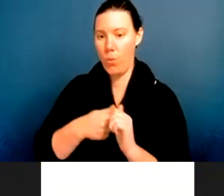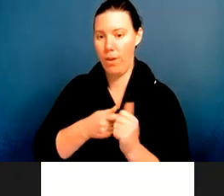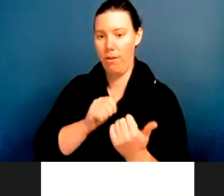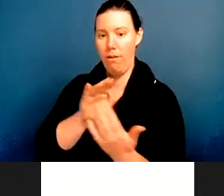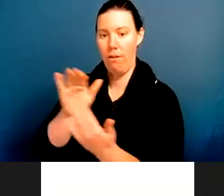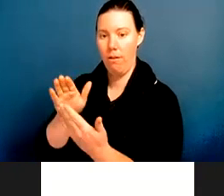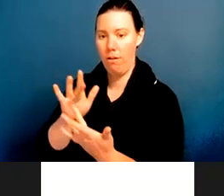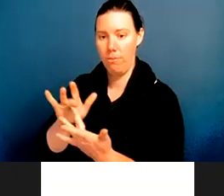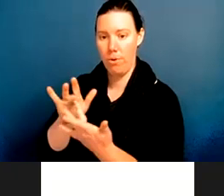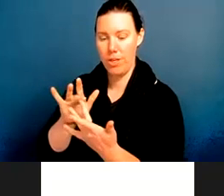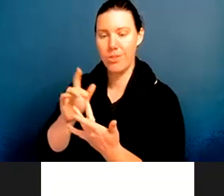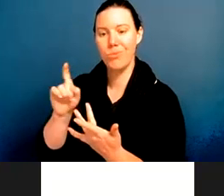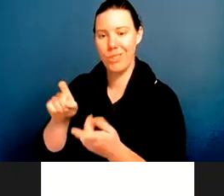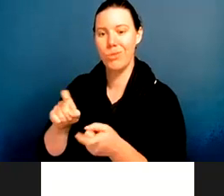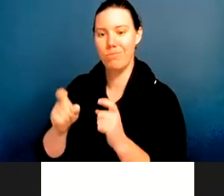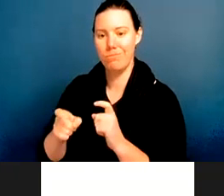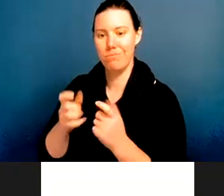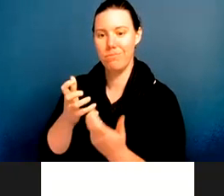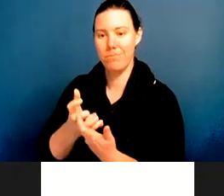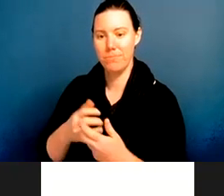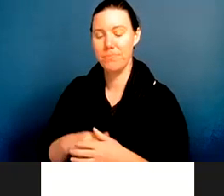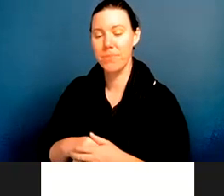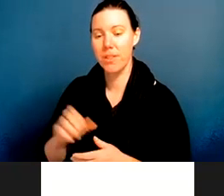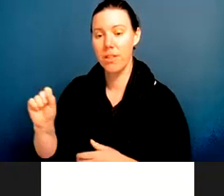And you do have the option not to answer a question.